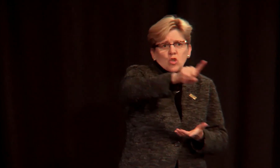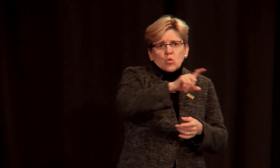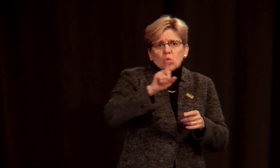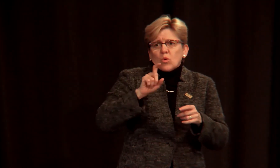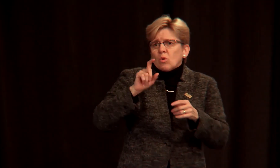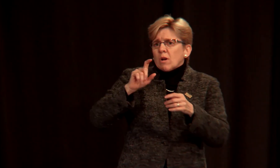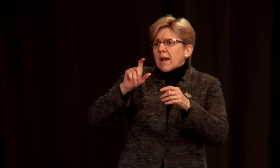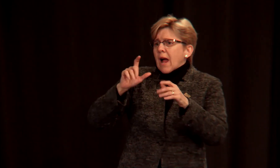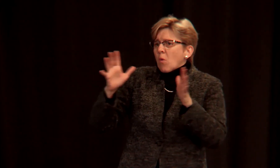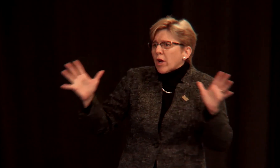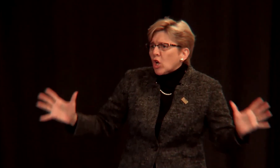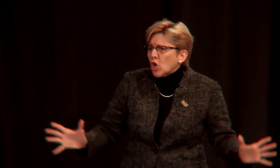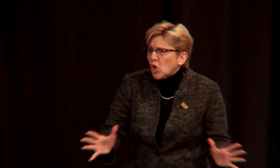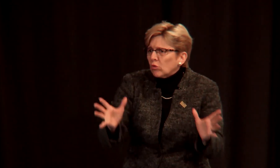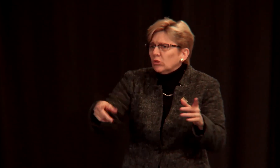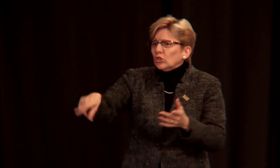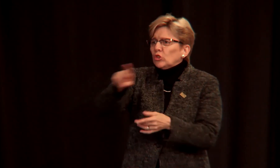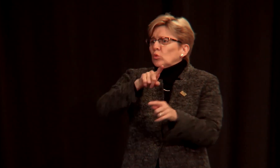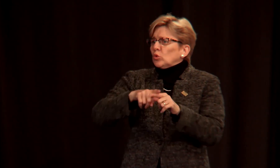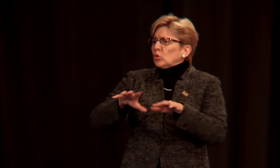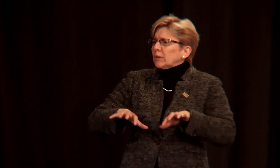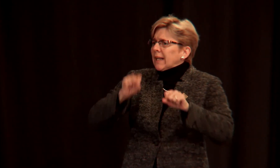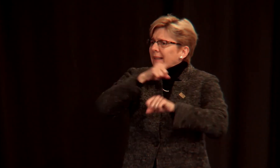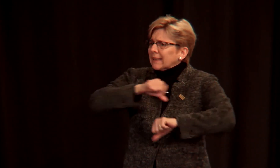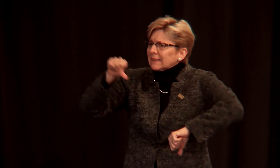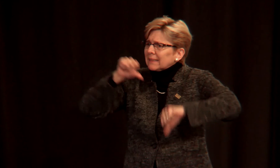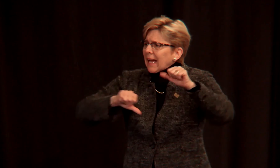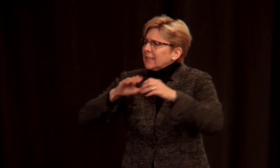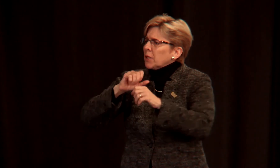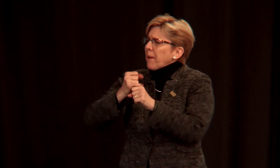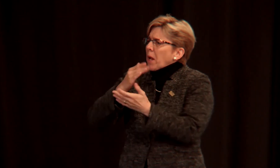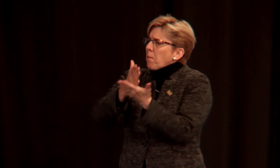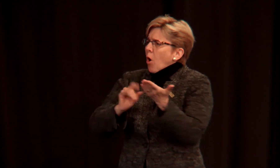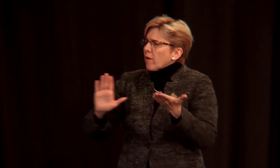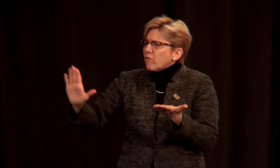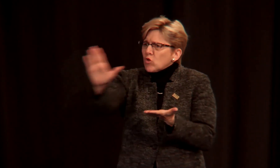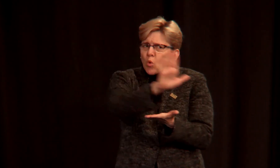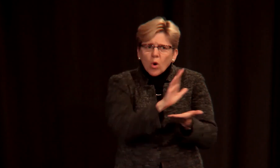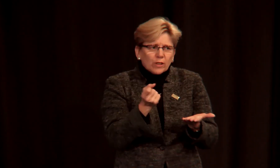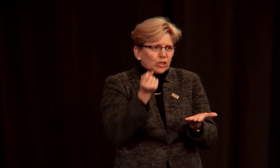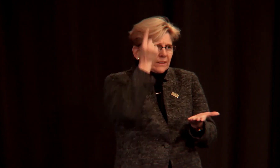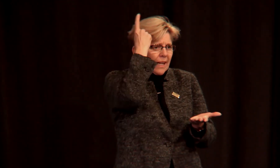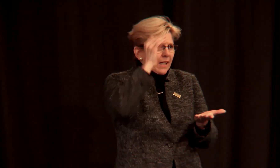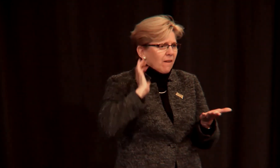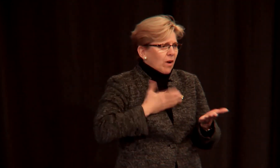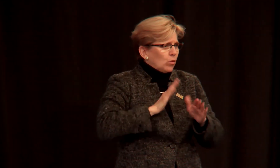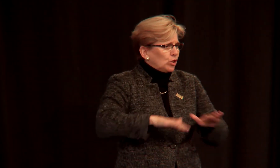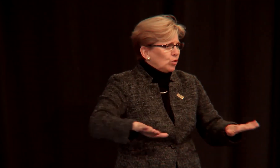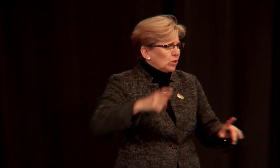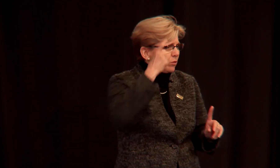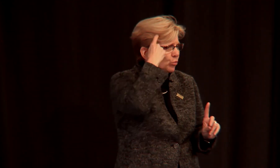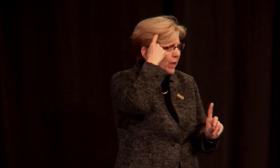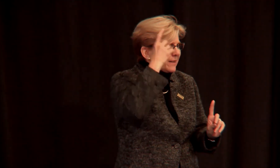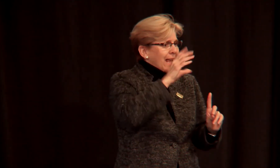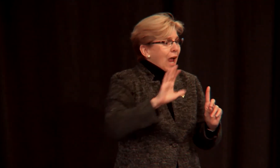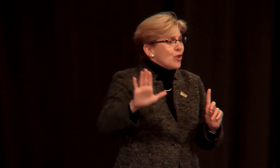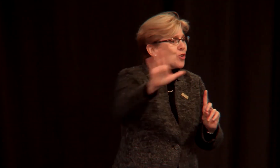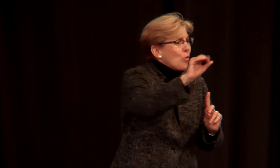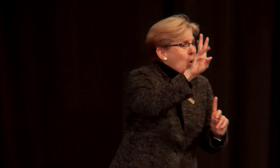and by all of you, you need to get out there and I encourage you to take this, make this science part of our understanding of our own